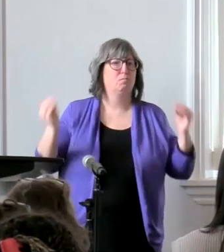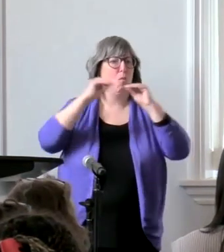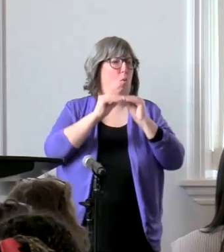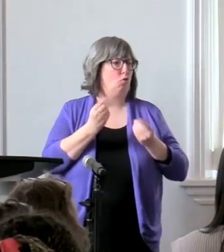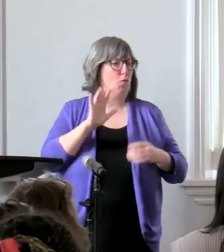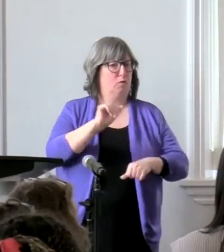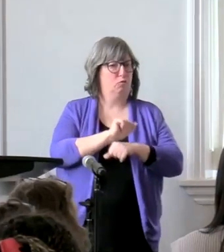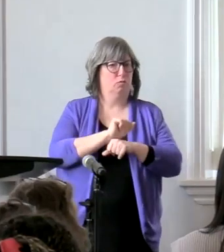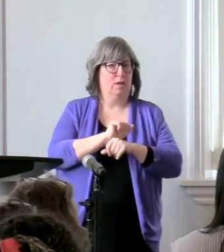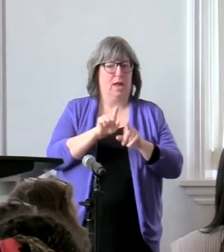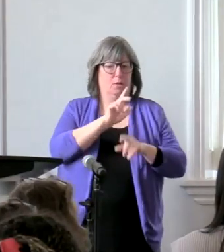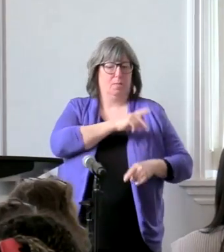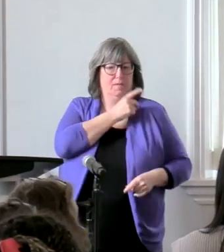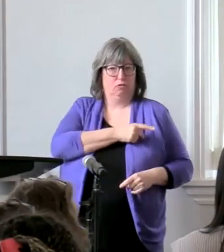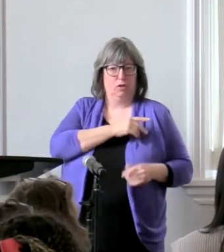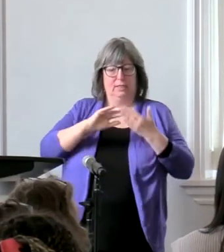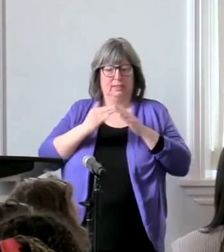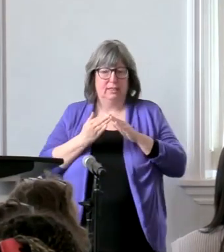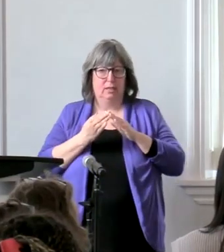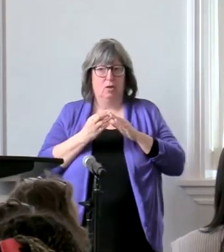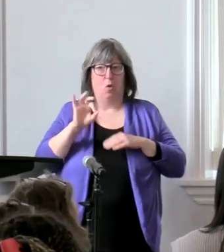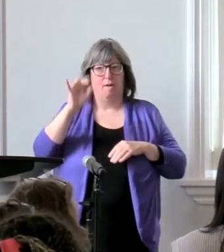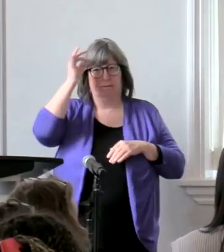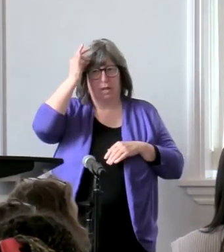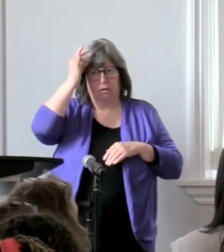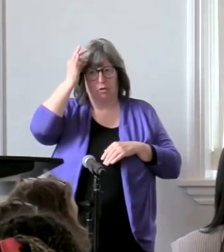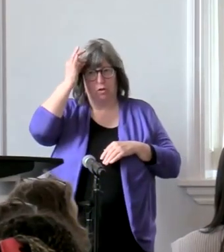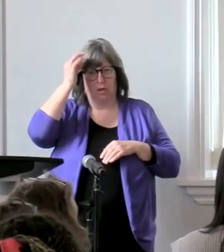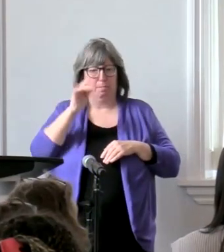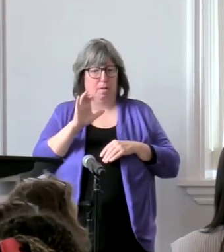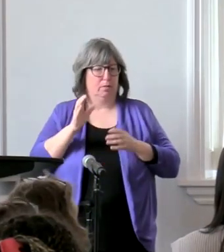their duties as a provincial, municipal, or federal public servant